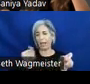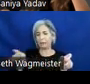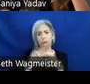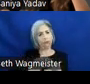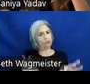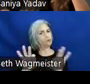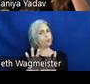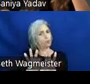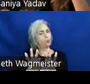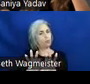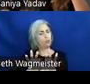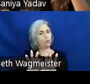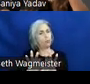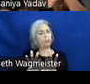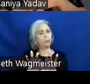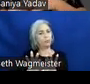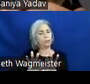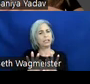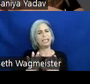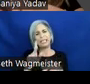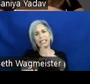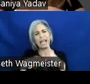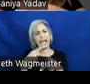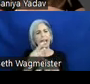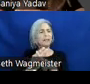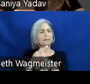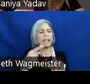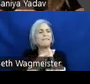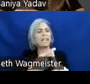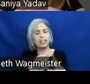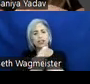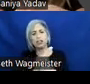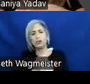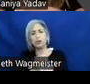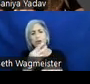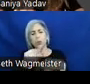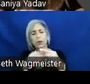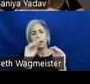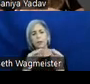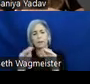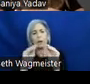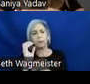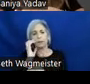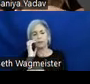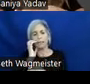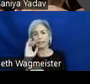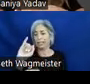We would expect that he uses some type of a switch scanning navigation when on the mobile device for things like Instagram or Facebook